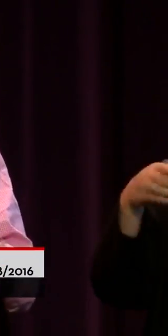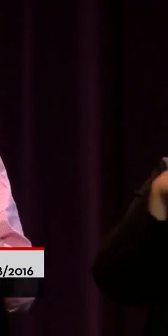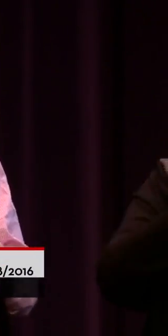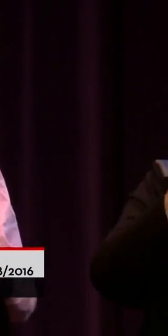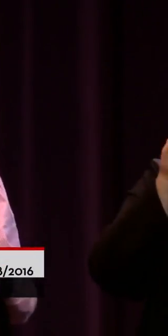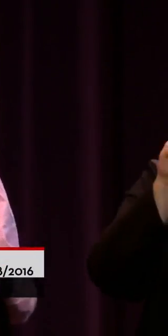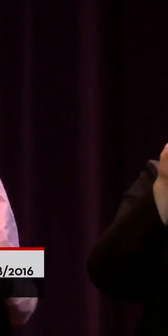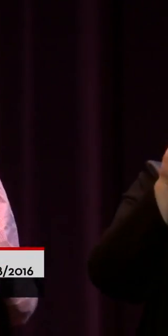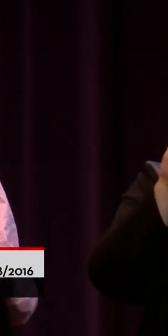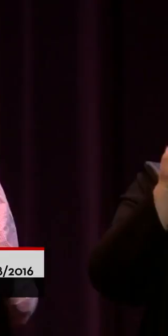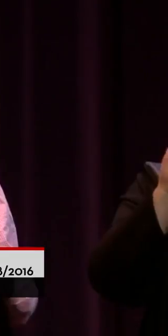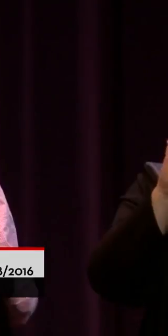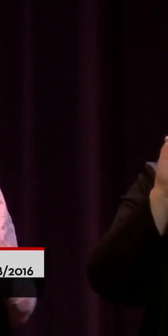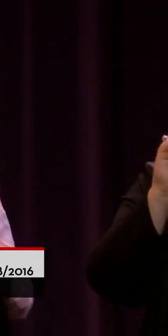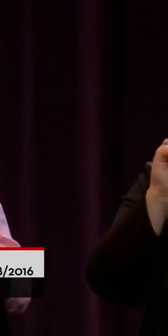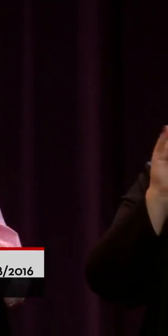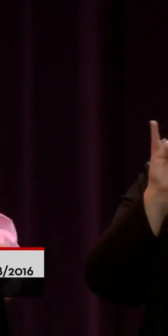YOU WERE AT THE TAXICAB COMMISSION.